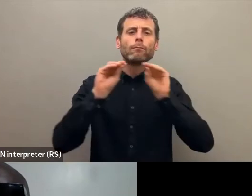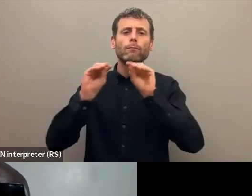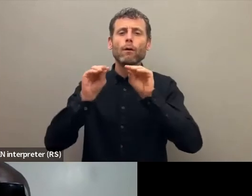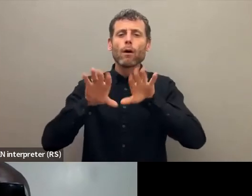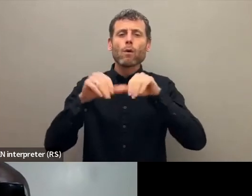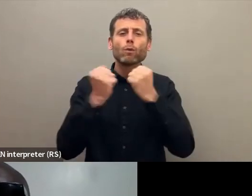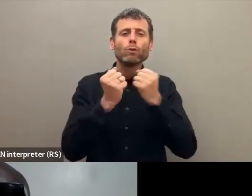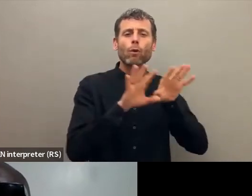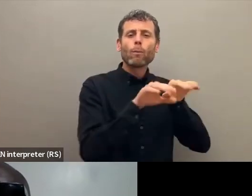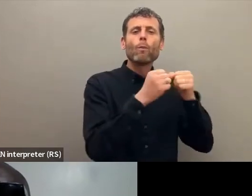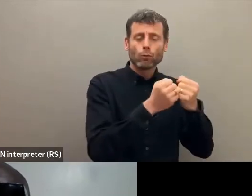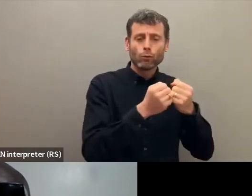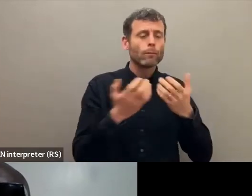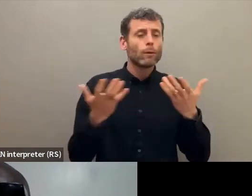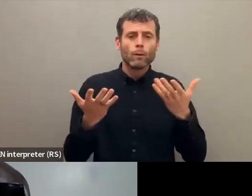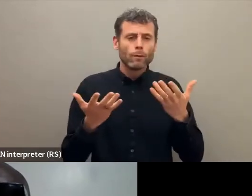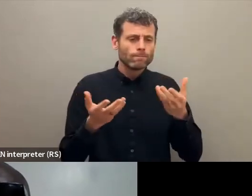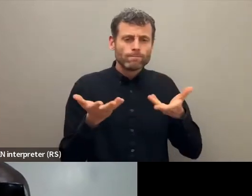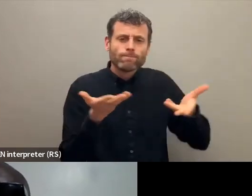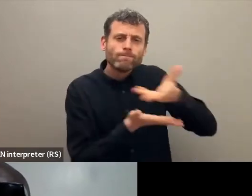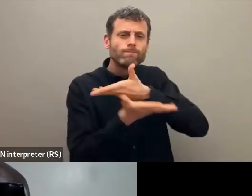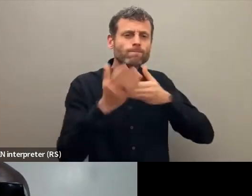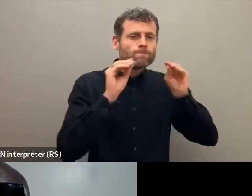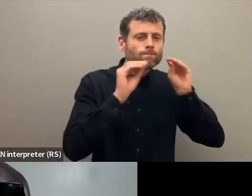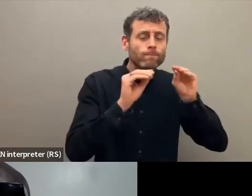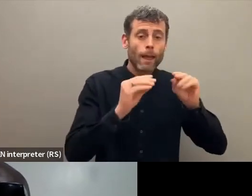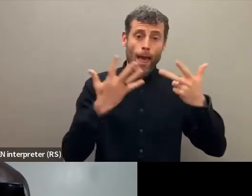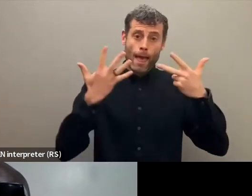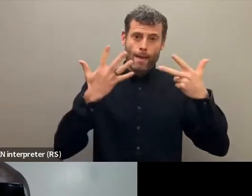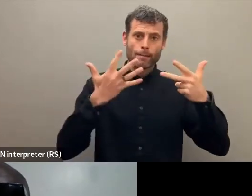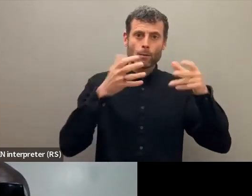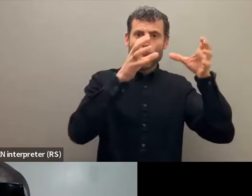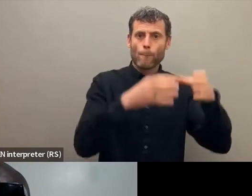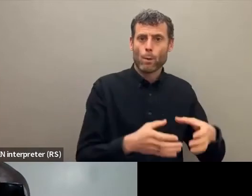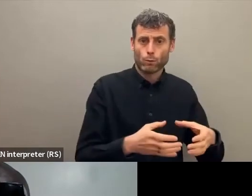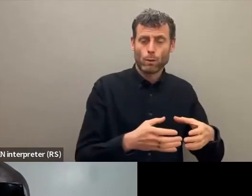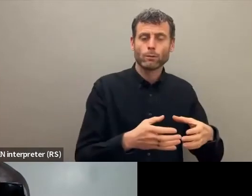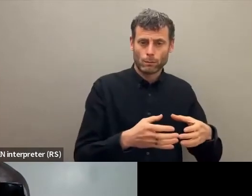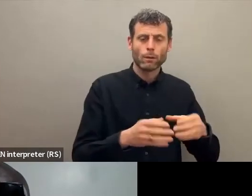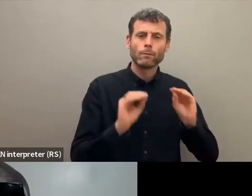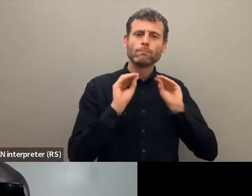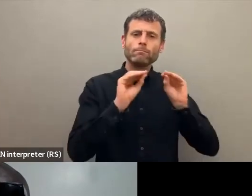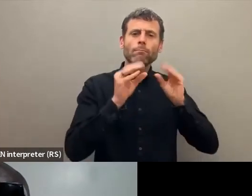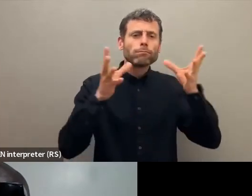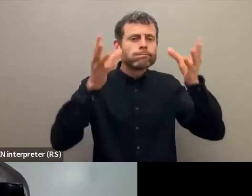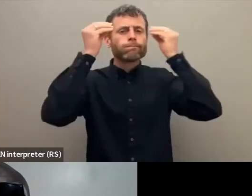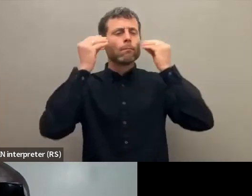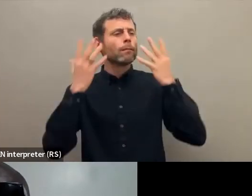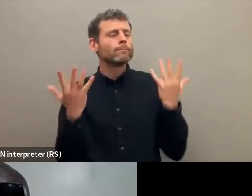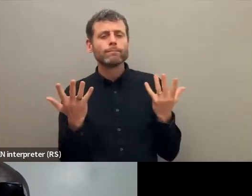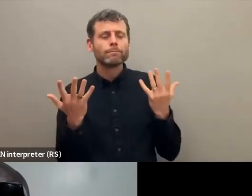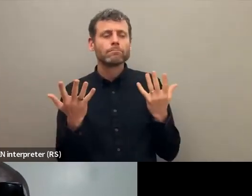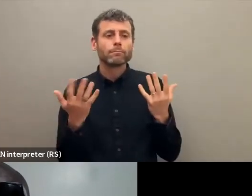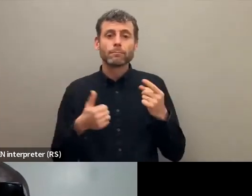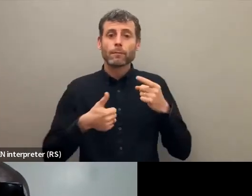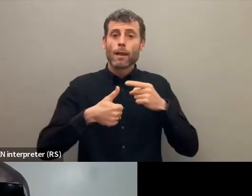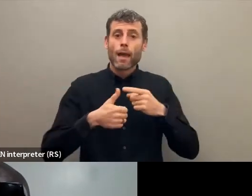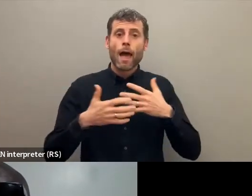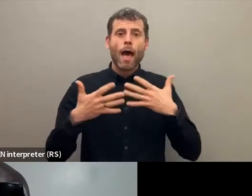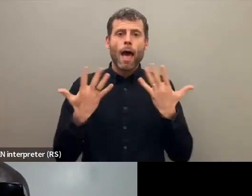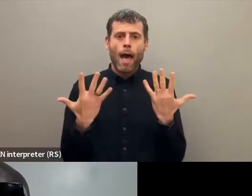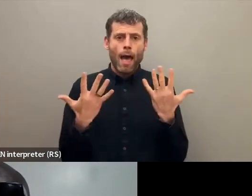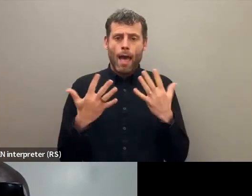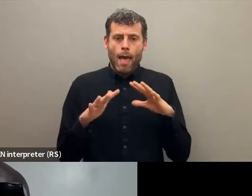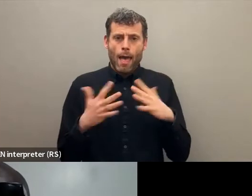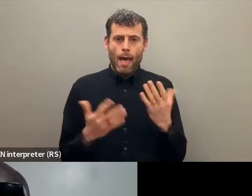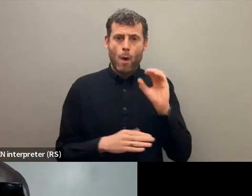Elizabeth Lockwood: One in four were able to systematically identify and report barriers and enablers for access to education for learners with disabilities.